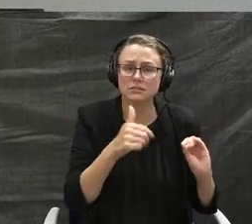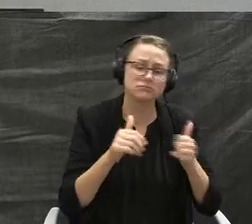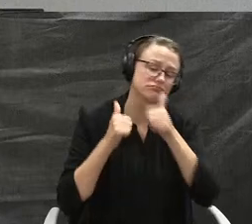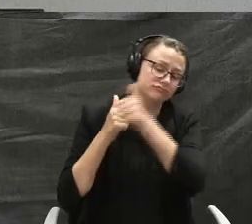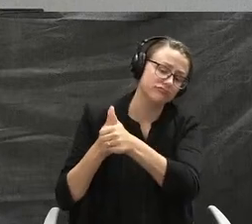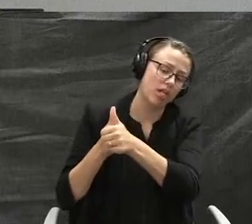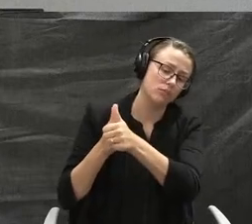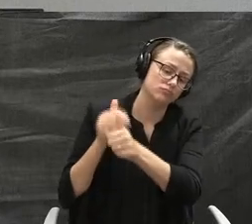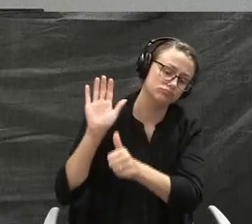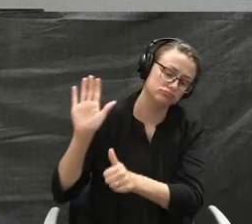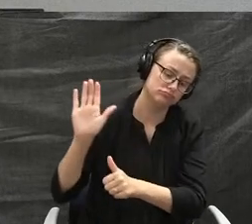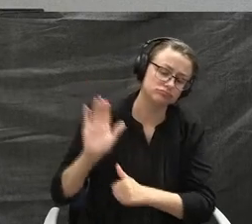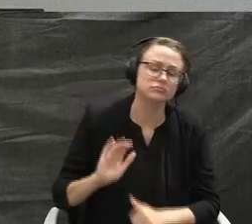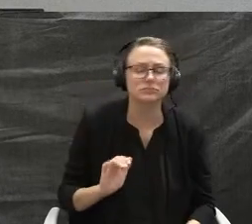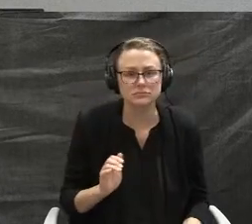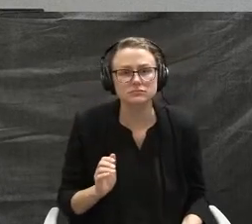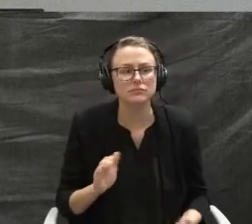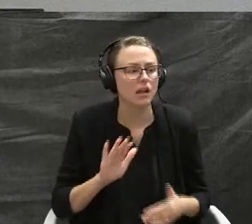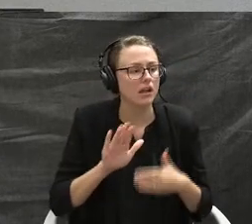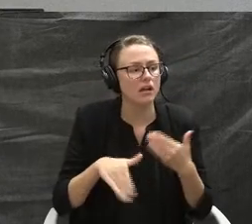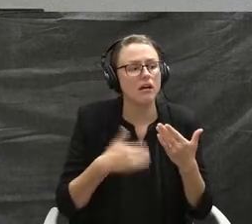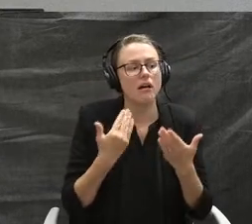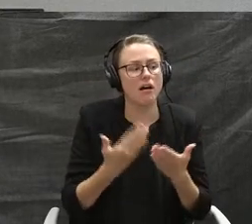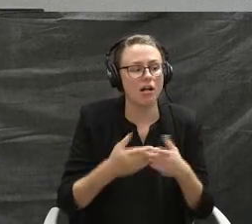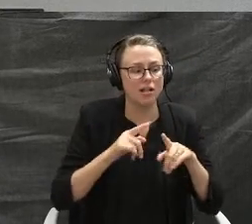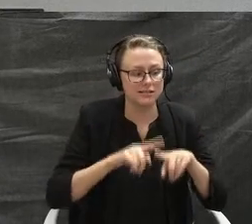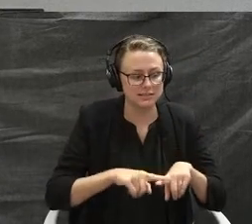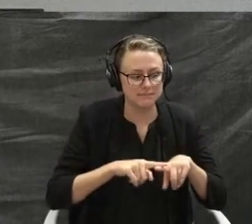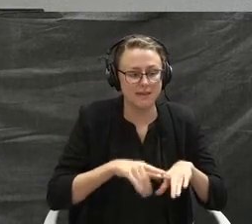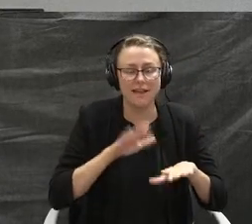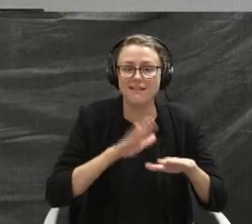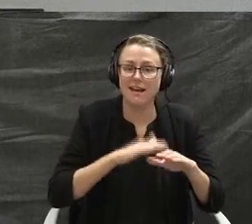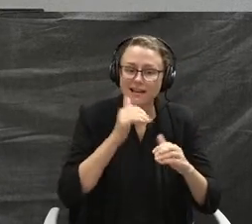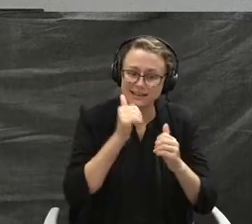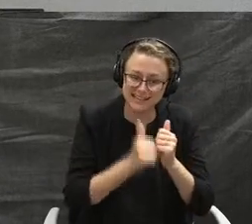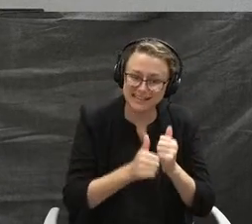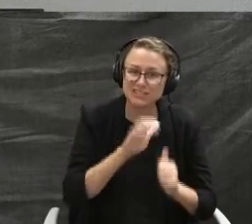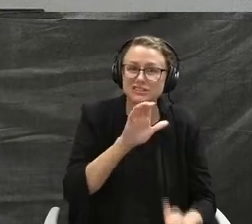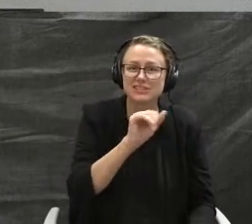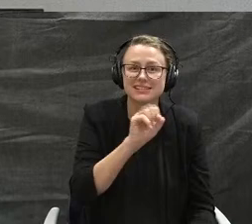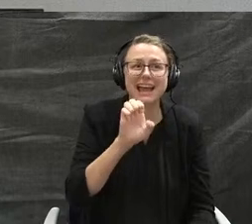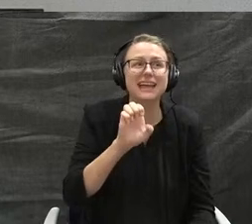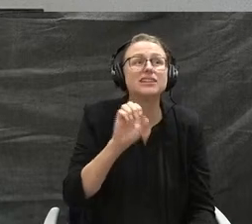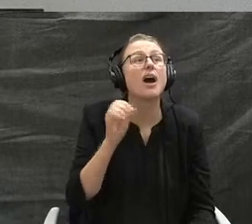specific an There you are. Thanks for joining us so Christine, could you maybe ask your question again, you can